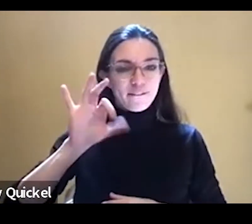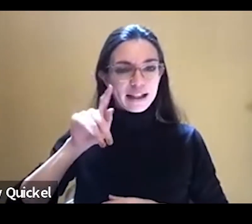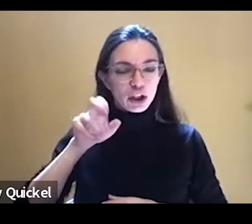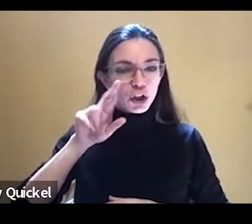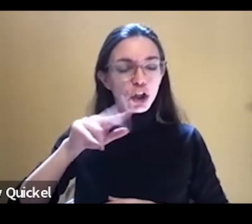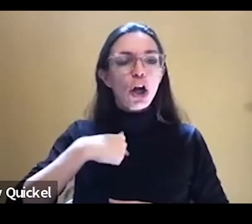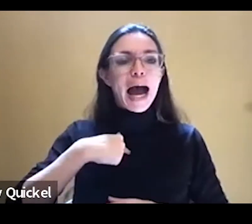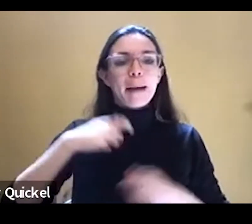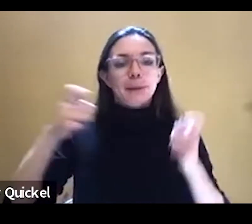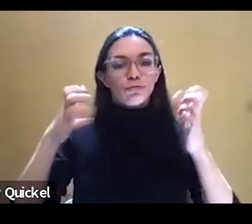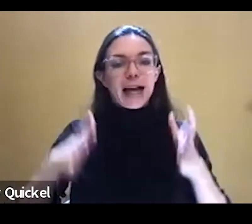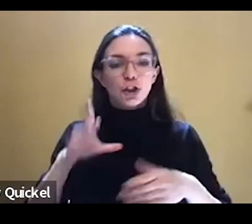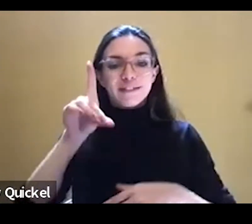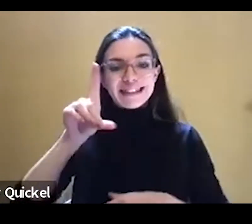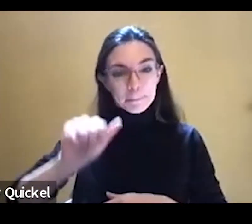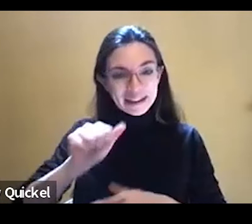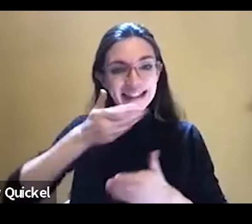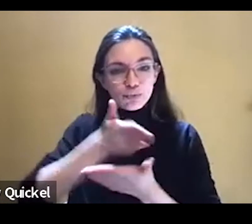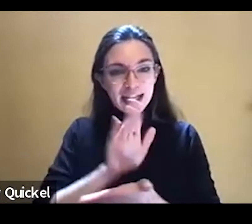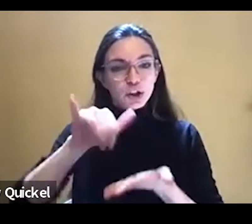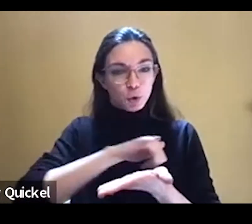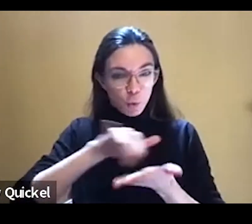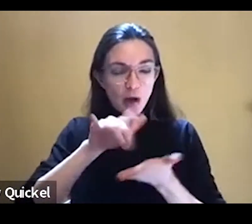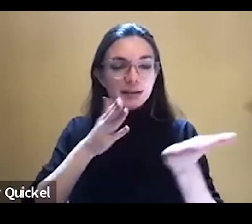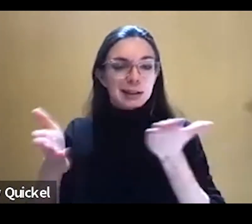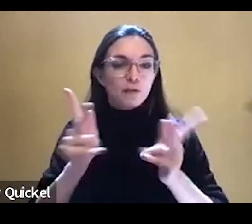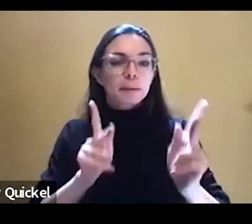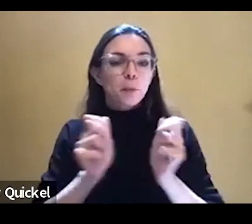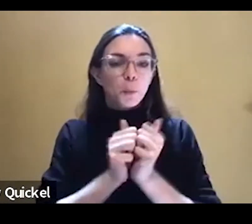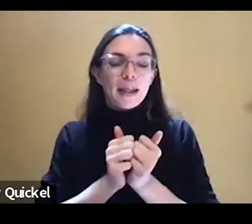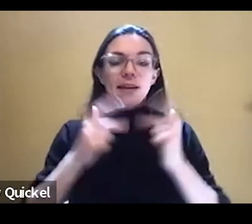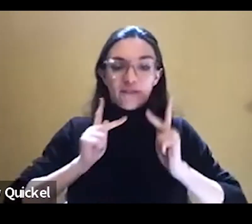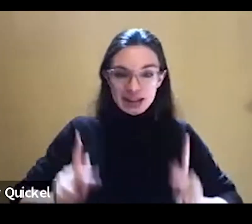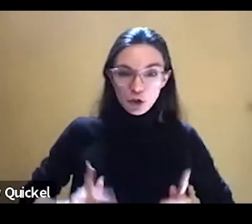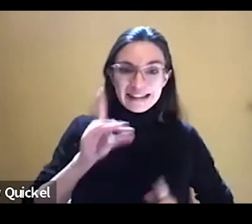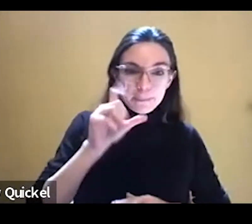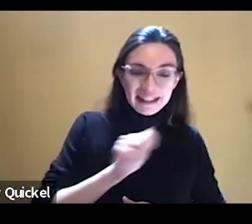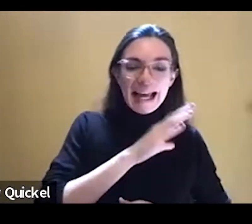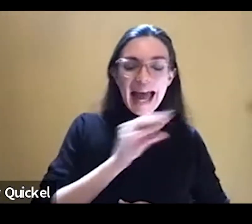Director of Disability Rights New York, serving people with disabilities and